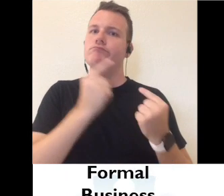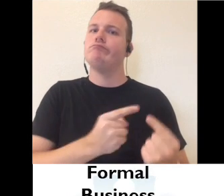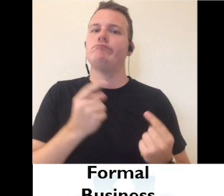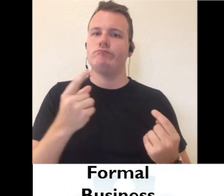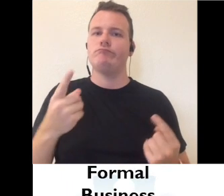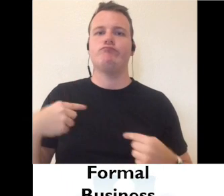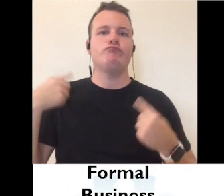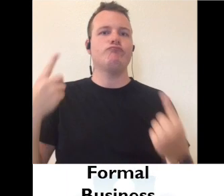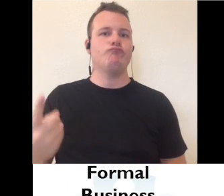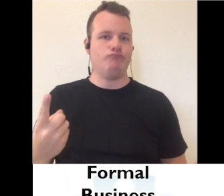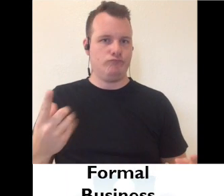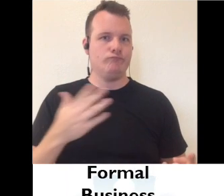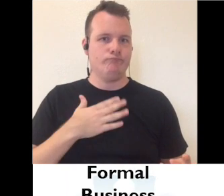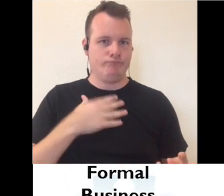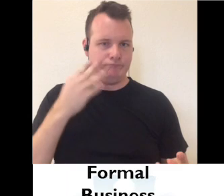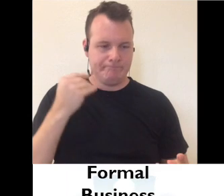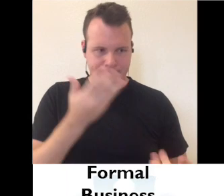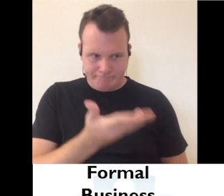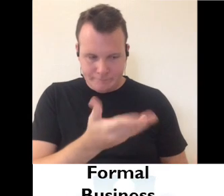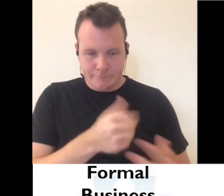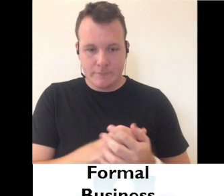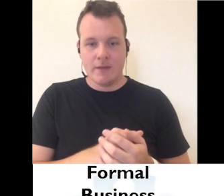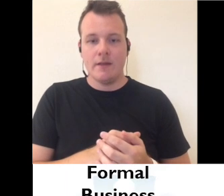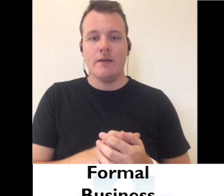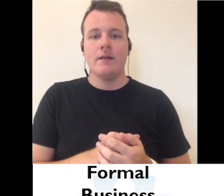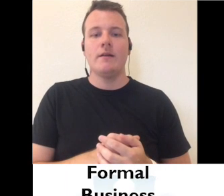a lot with this. You don't really have to be an MBA or an accountant to do this.